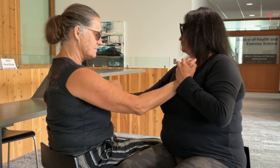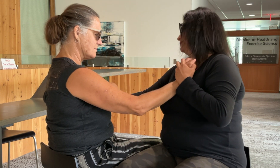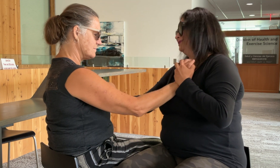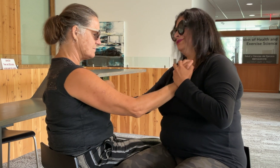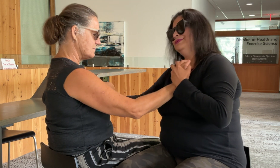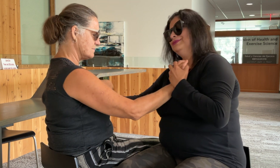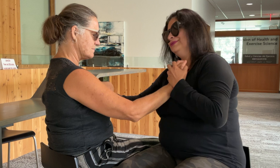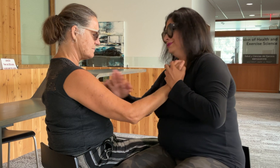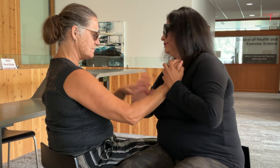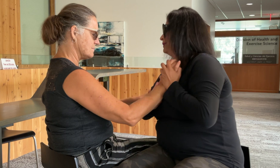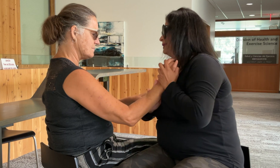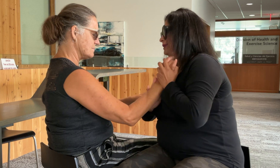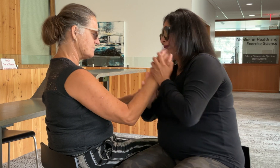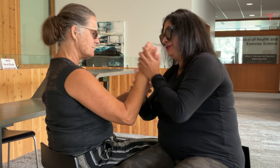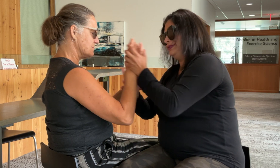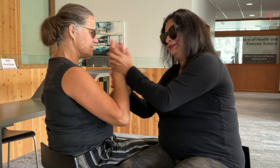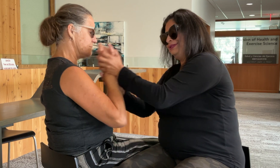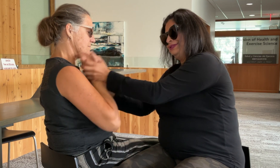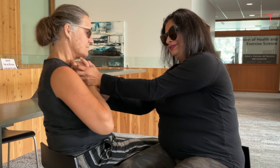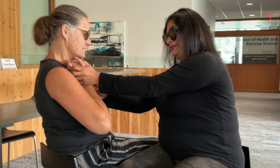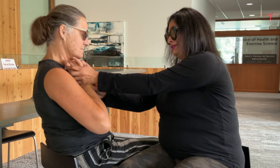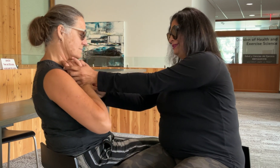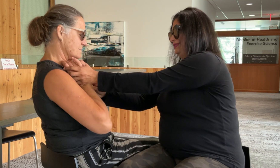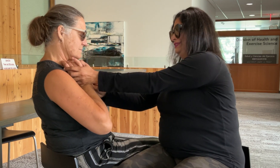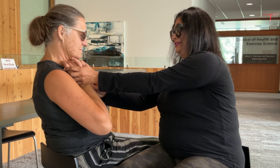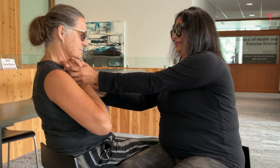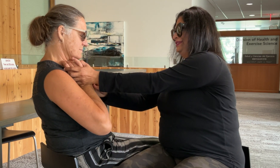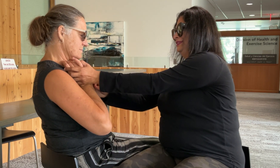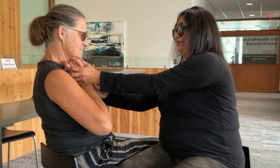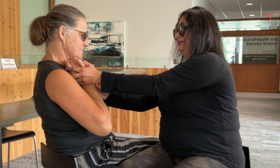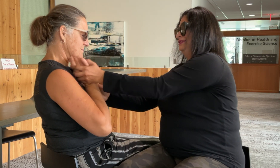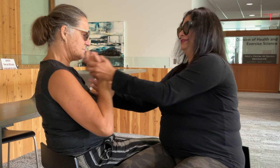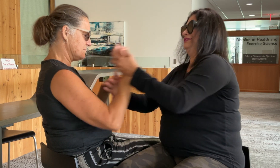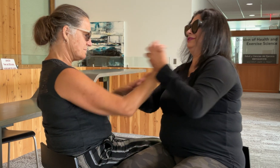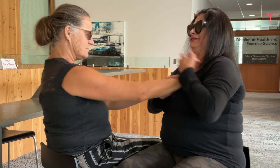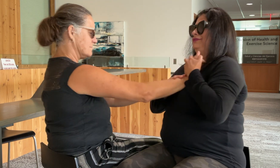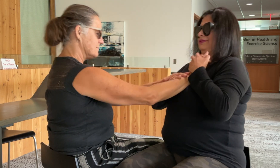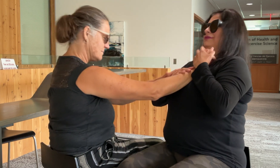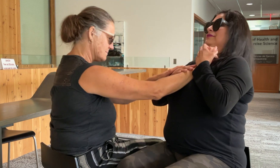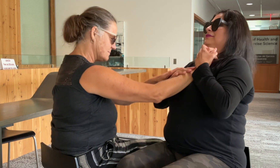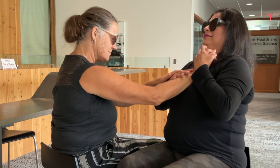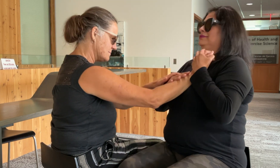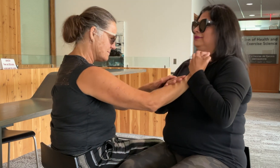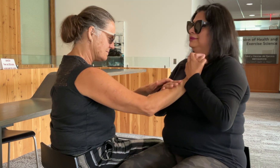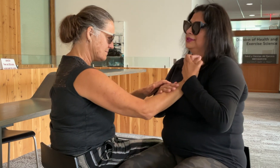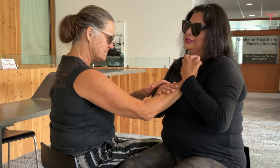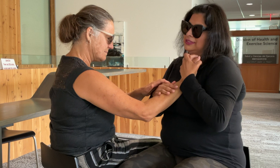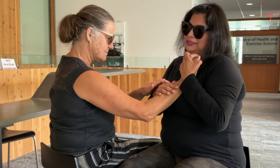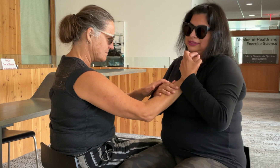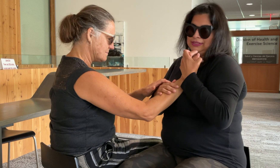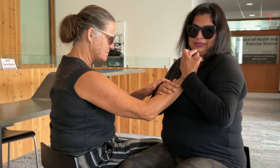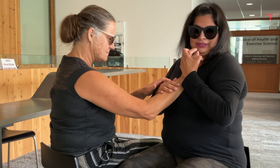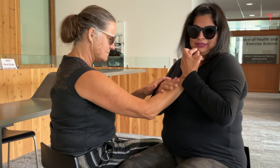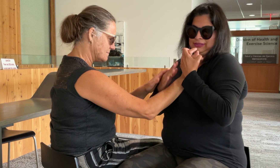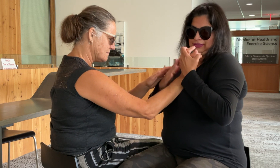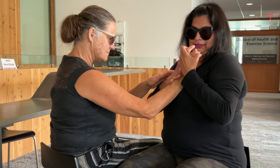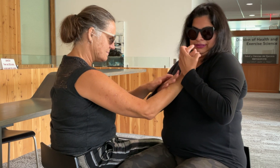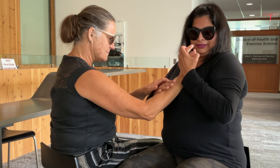This is not my dog, you have to take this dog back." But the owner insisted and gave me the dog one more time.